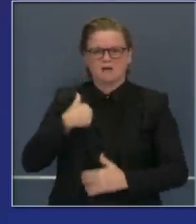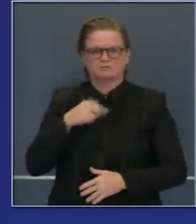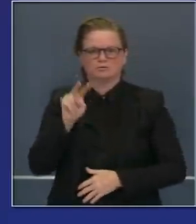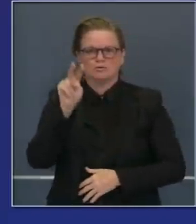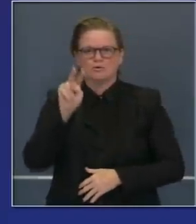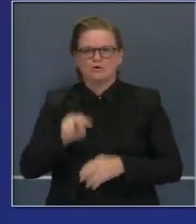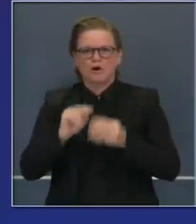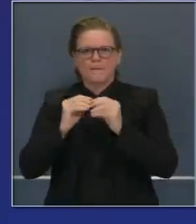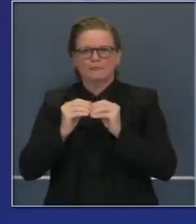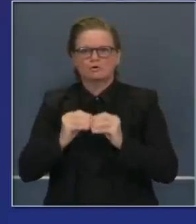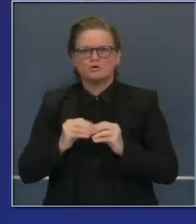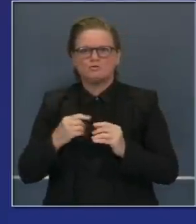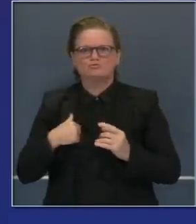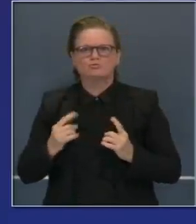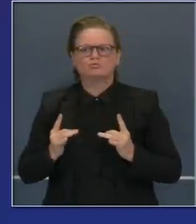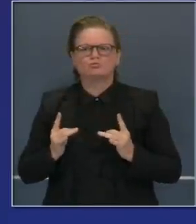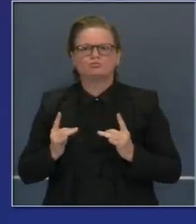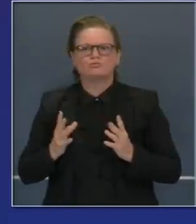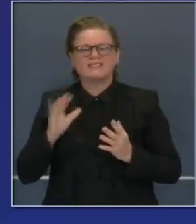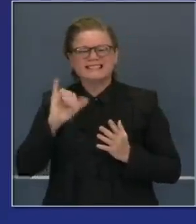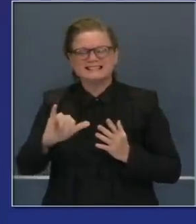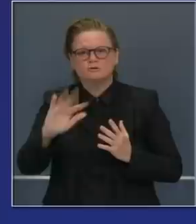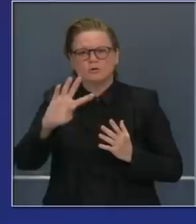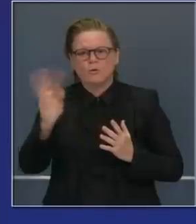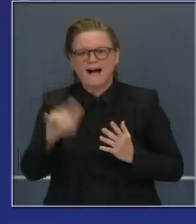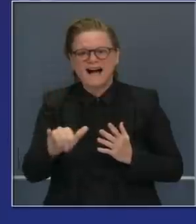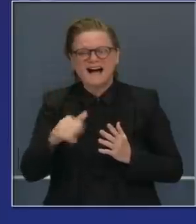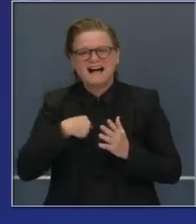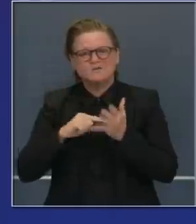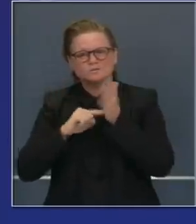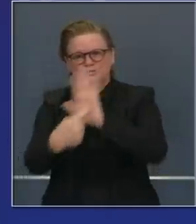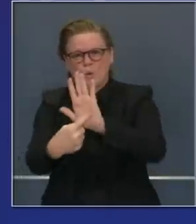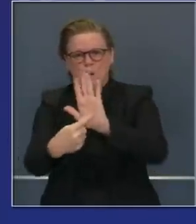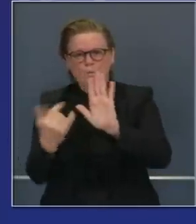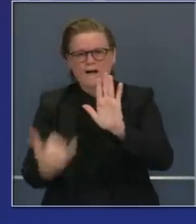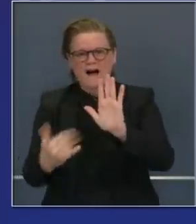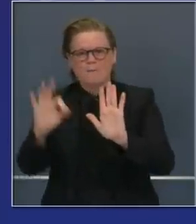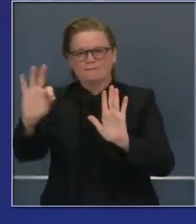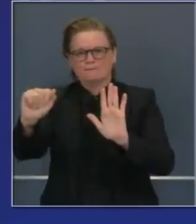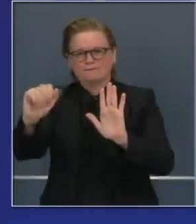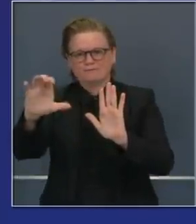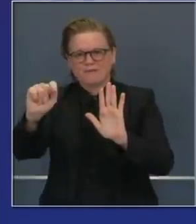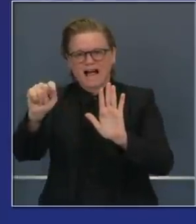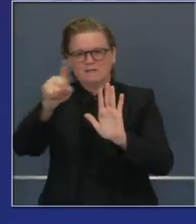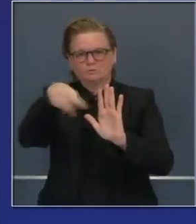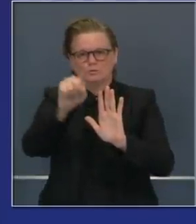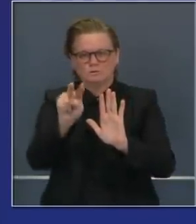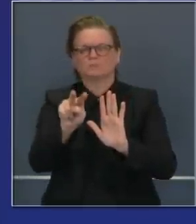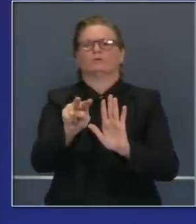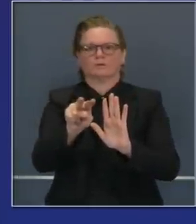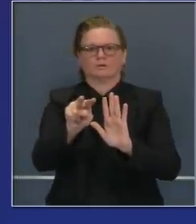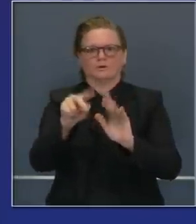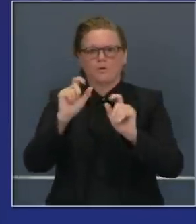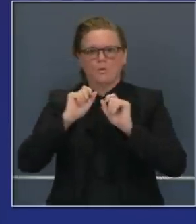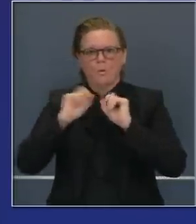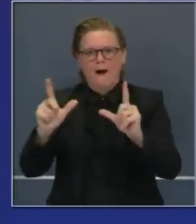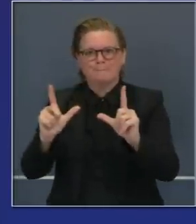OF GROWTH. THAT IS WHY WE ARE MAKING THIS POINT VERY LOUDLY TODAY.